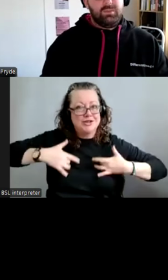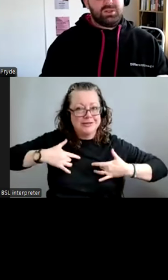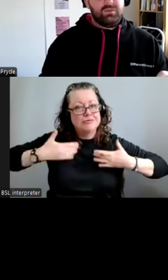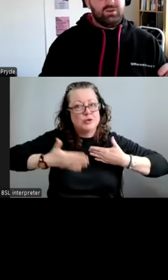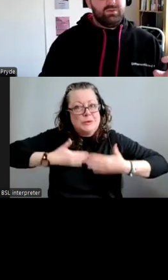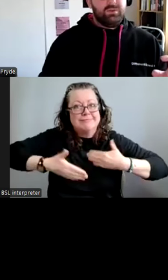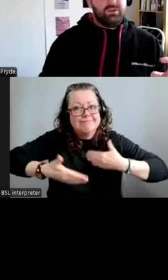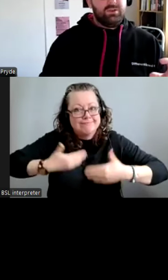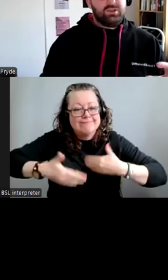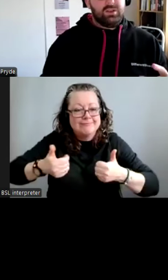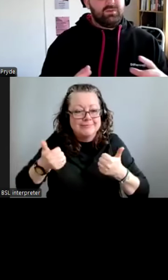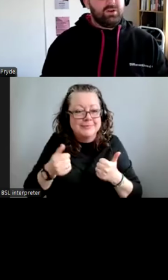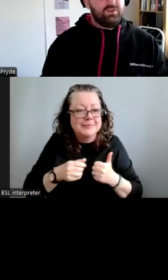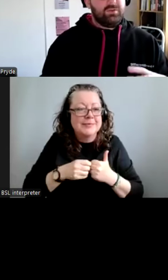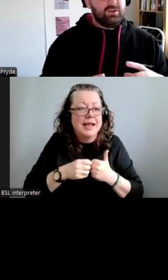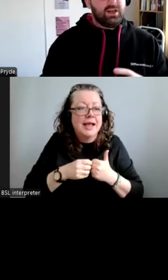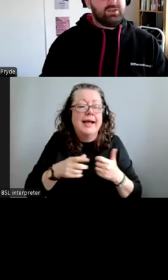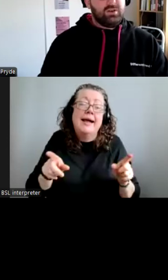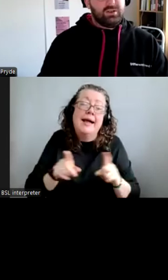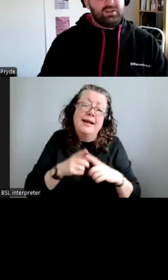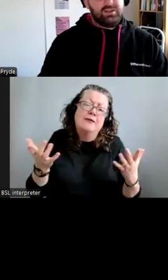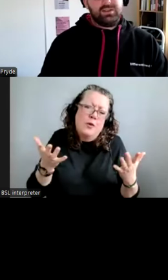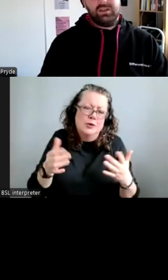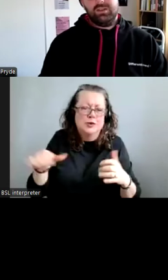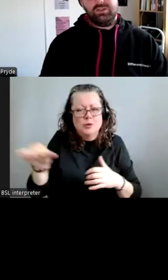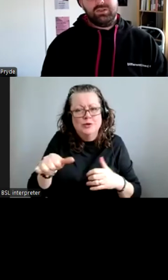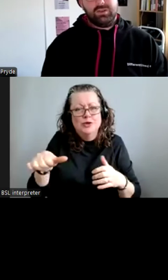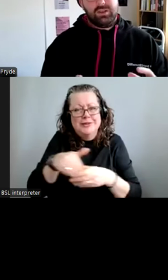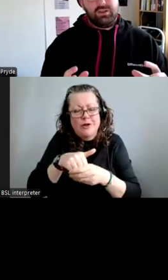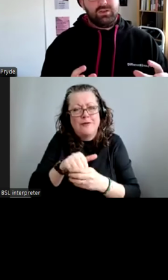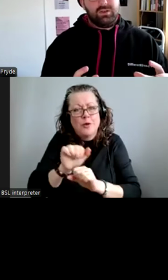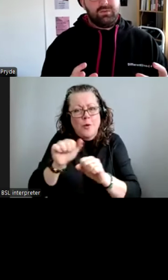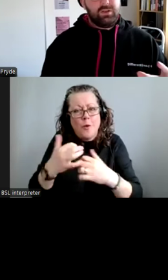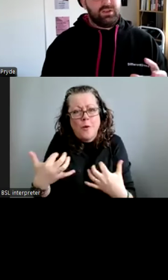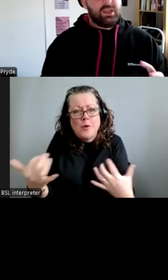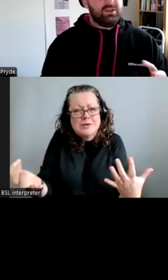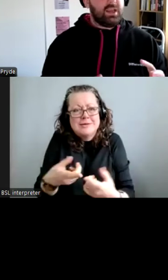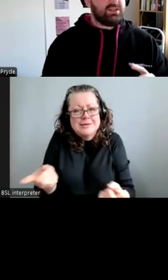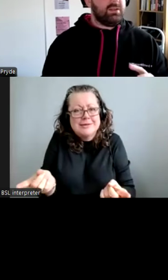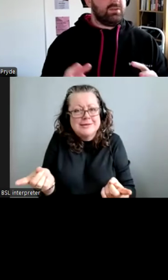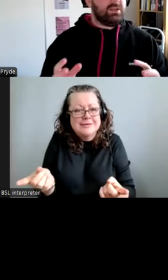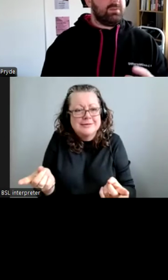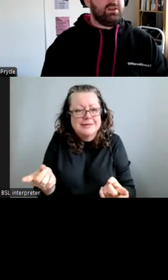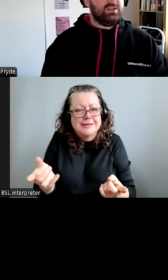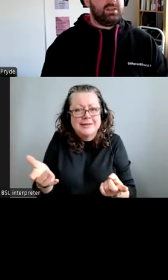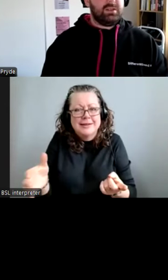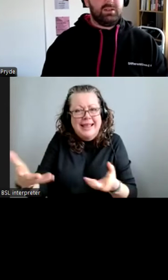Most of all, you should involve your actual audience and ensure that you're involving them and testing those experiences.